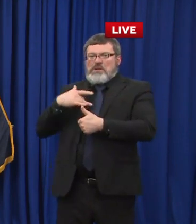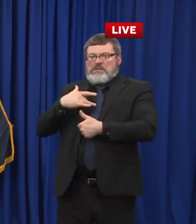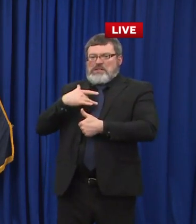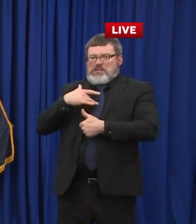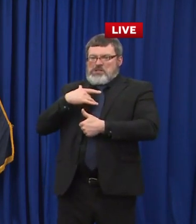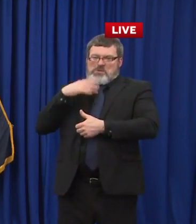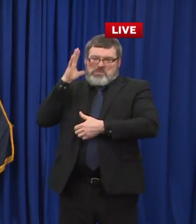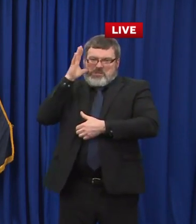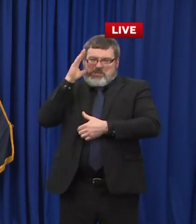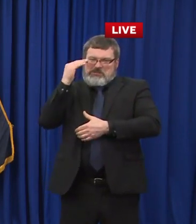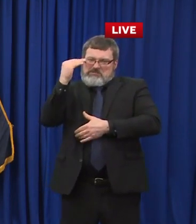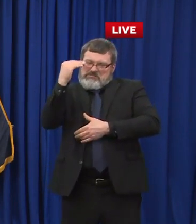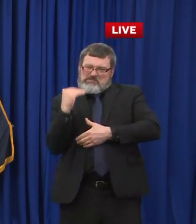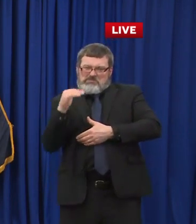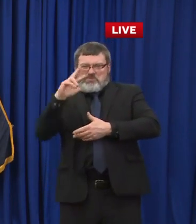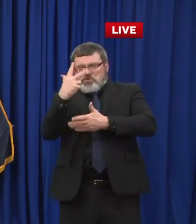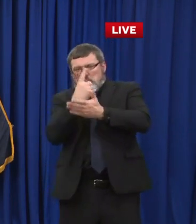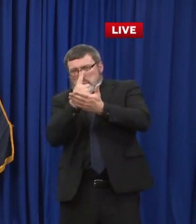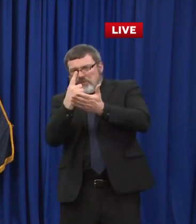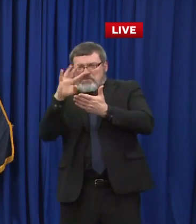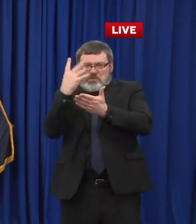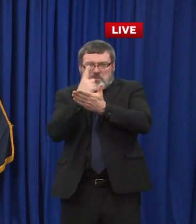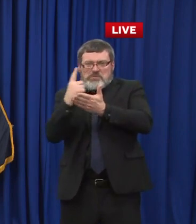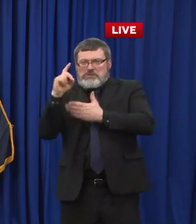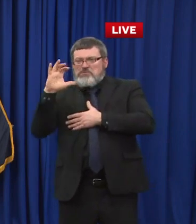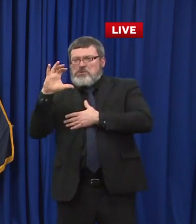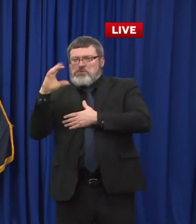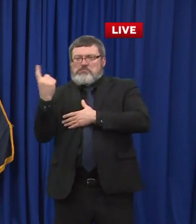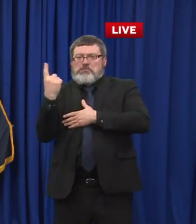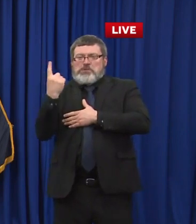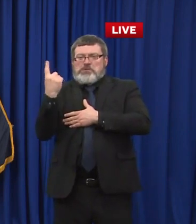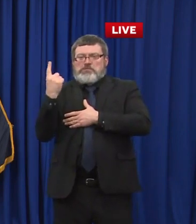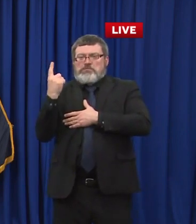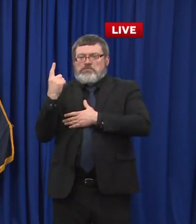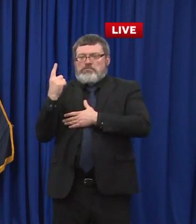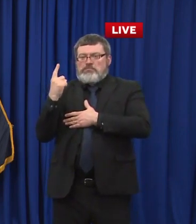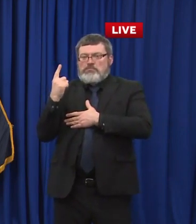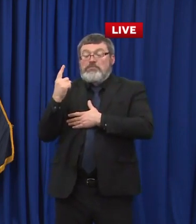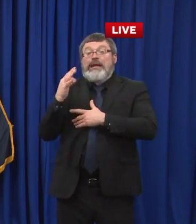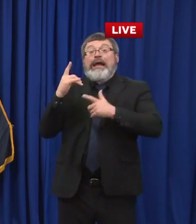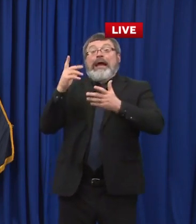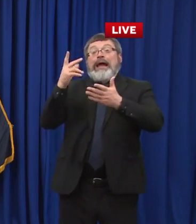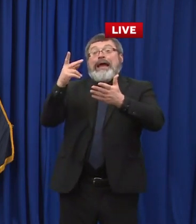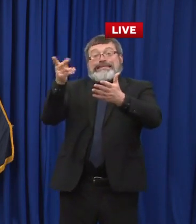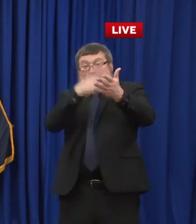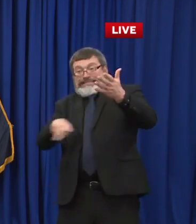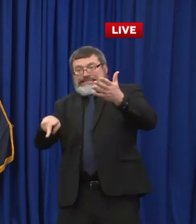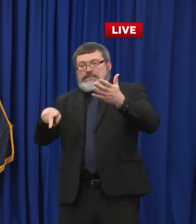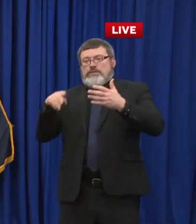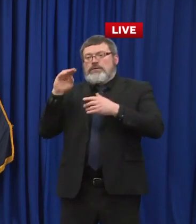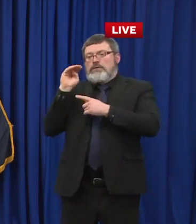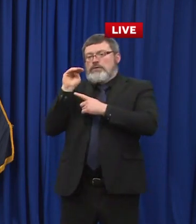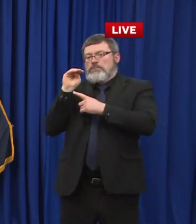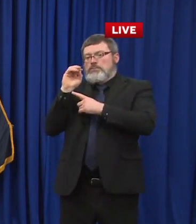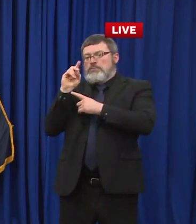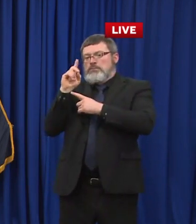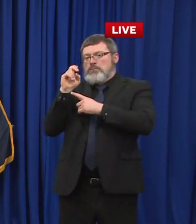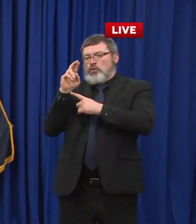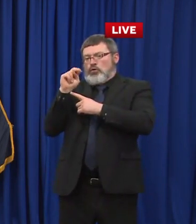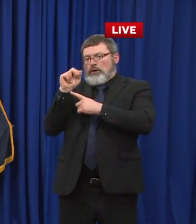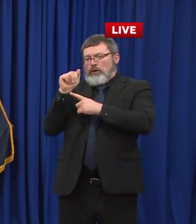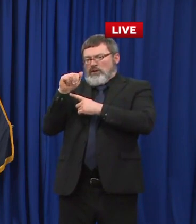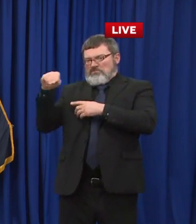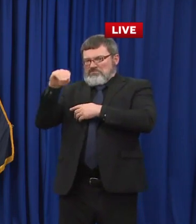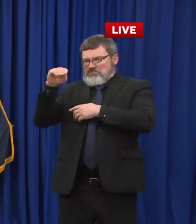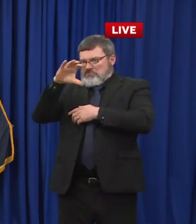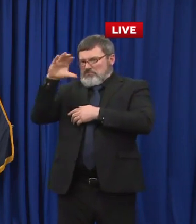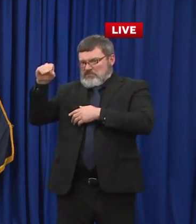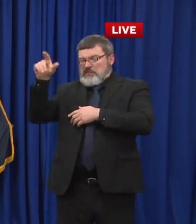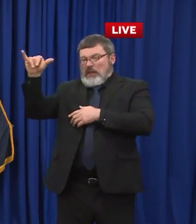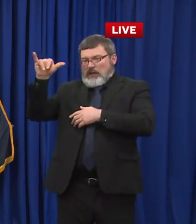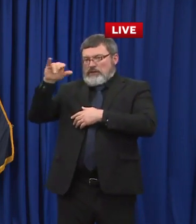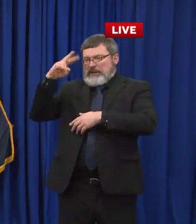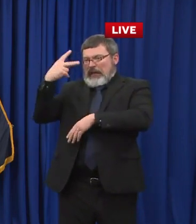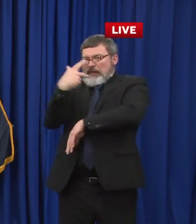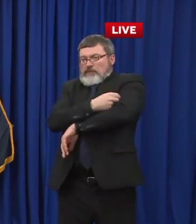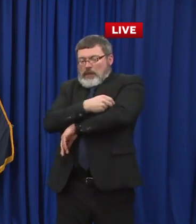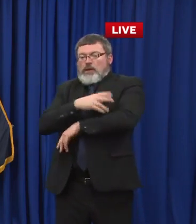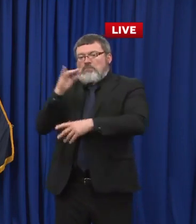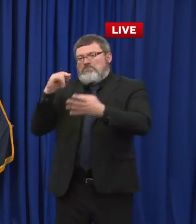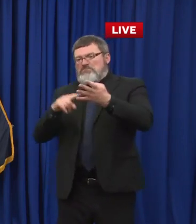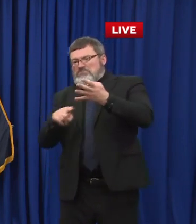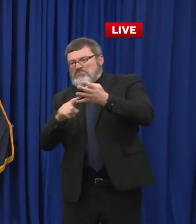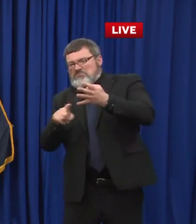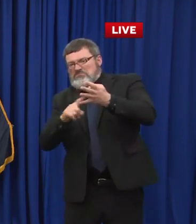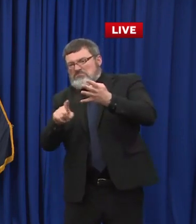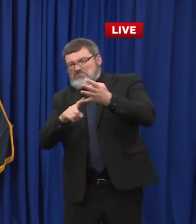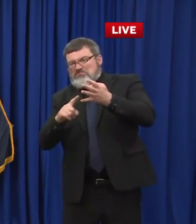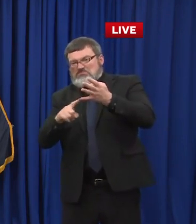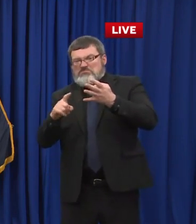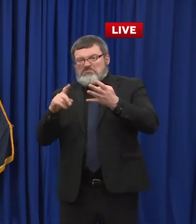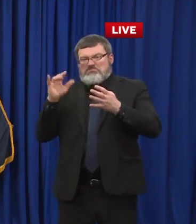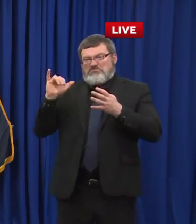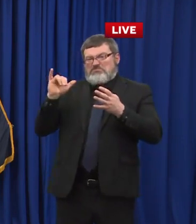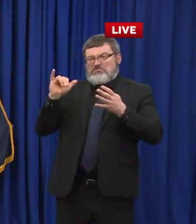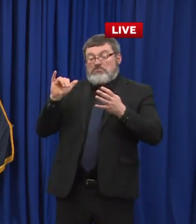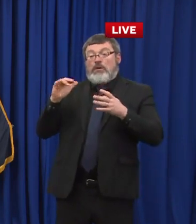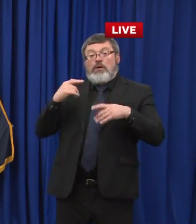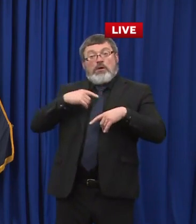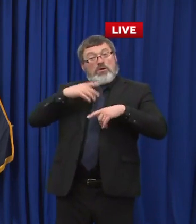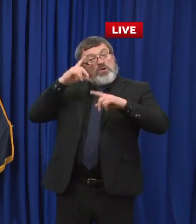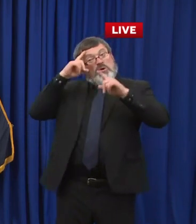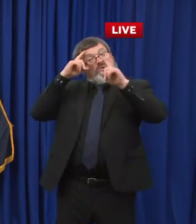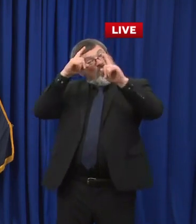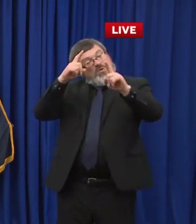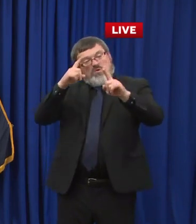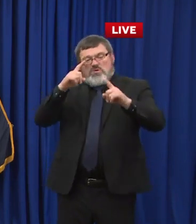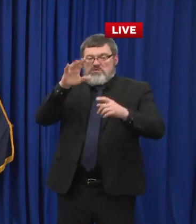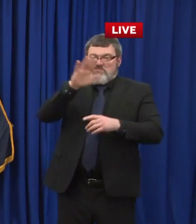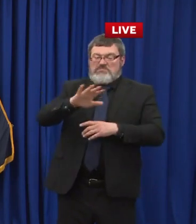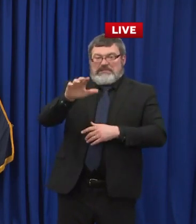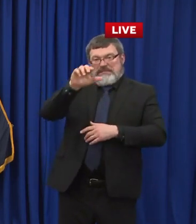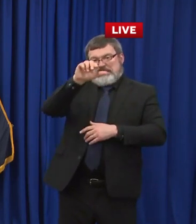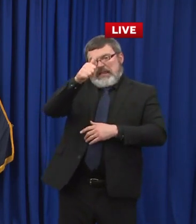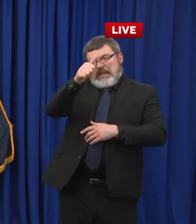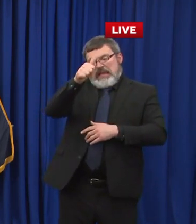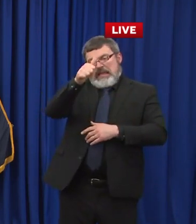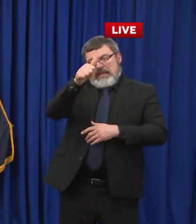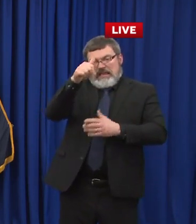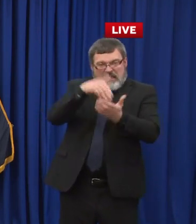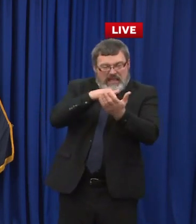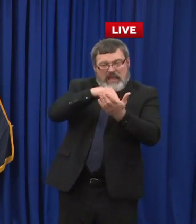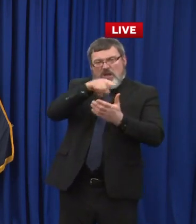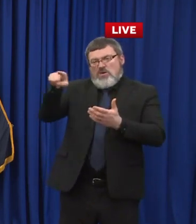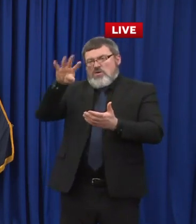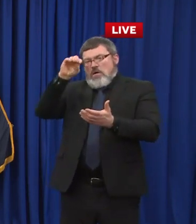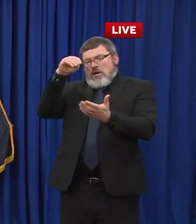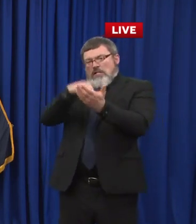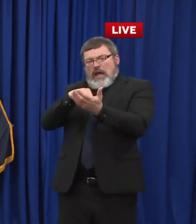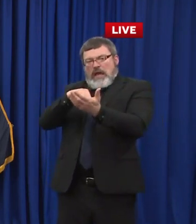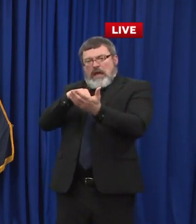THE PFIZER VACCINE WILL BE THE FIRST TO ARRIVE IN NEW HAMPSHIRE , PROBABLY IN THE THIRD WEEK OF DECEMBER, WITH THE MODERNA VACCINE TO ARRIVE IN THE FOURTH WEEK OF NOTE -- DECEMBER, SO YOU